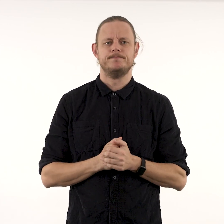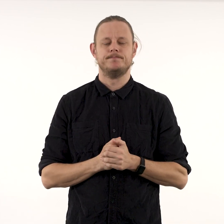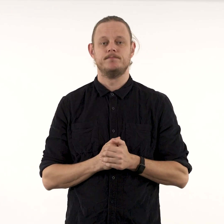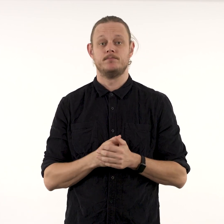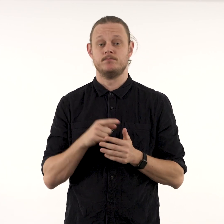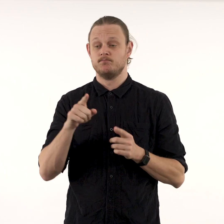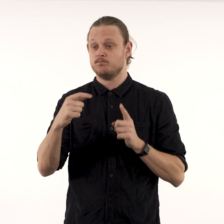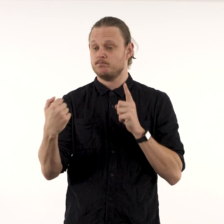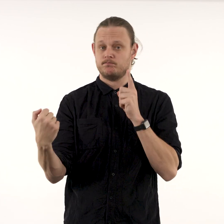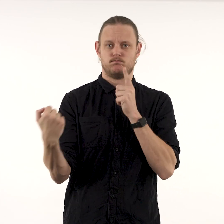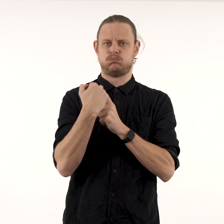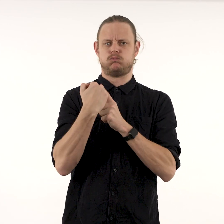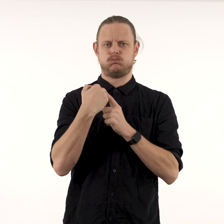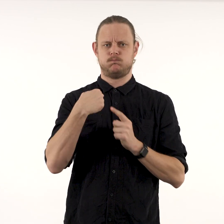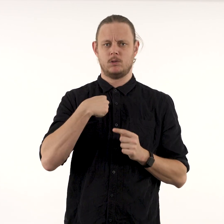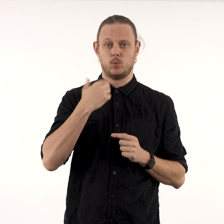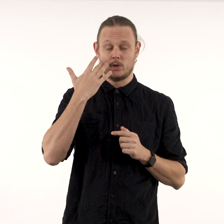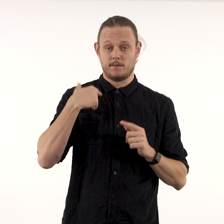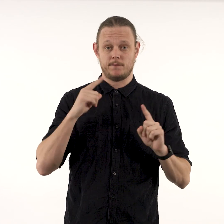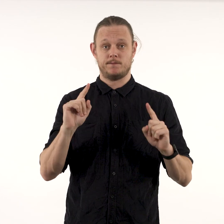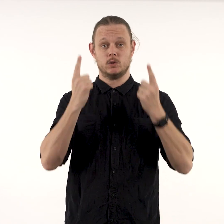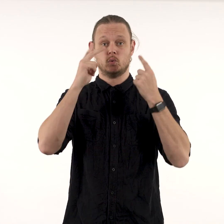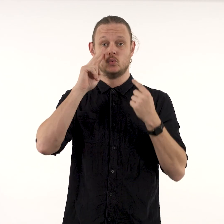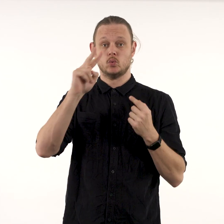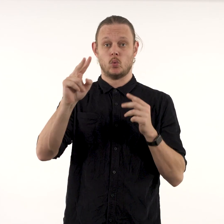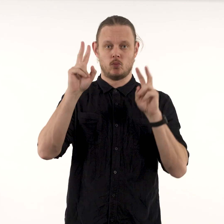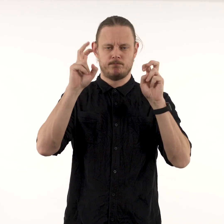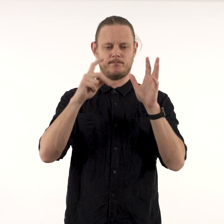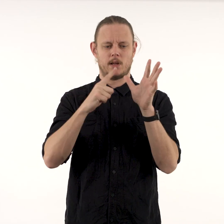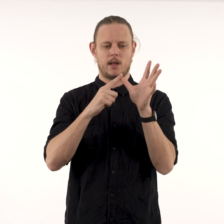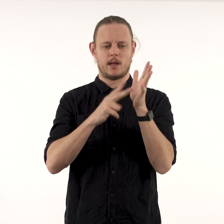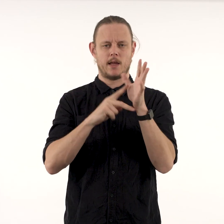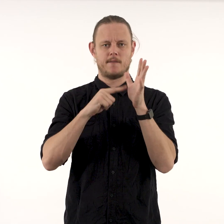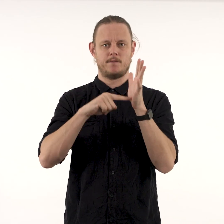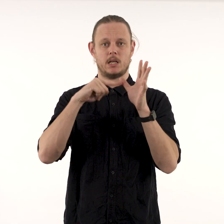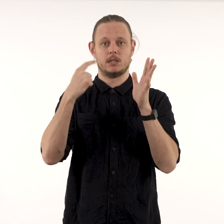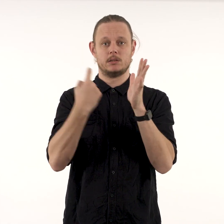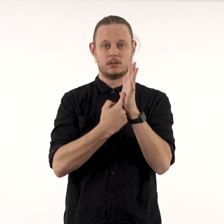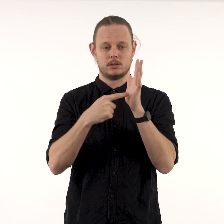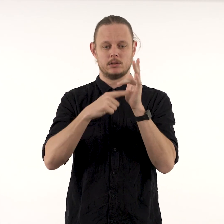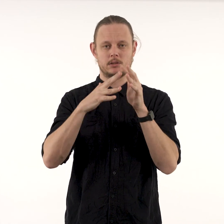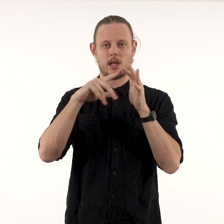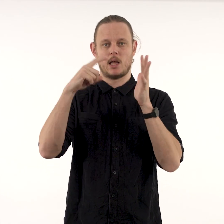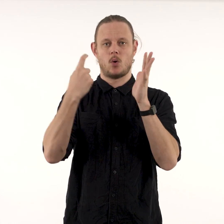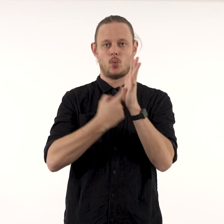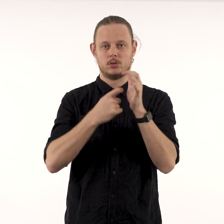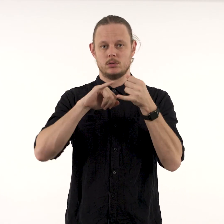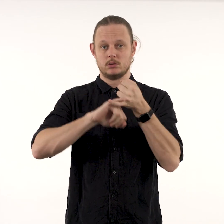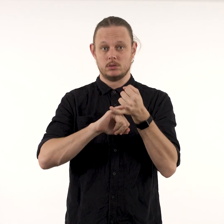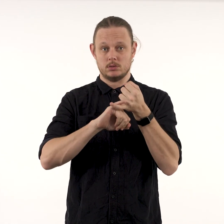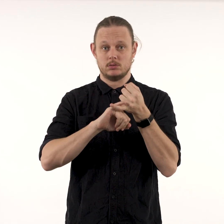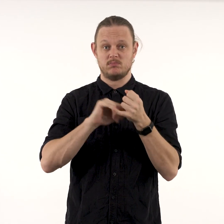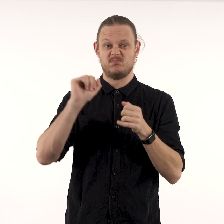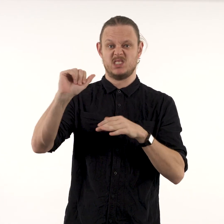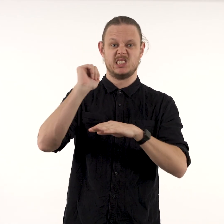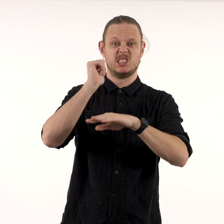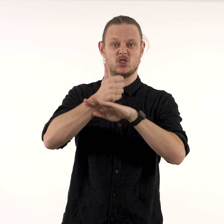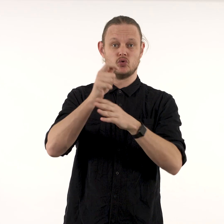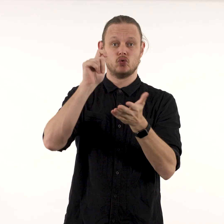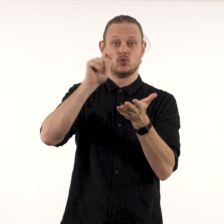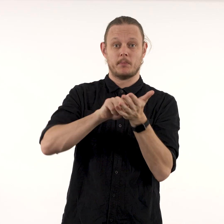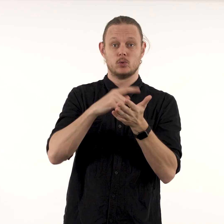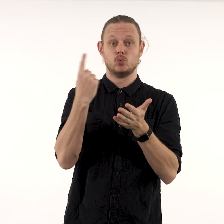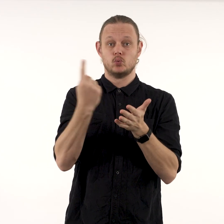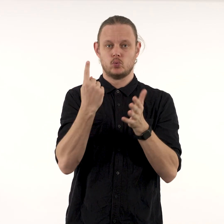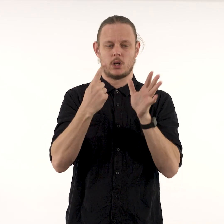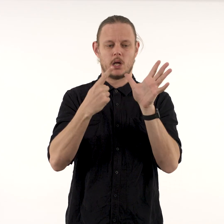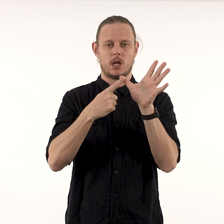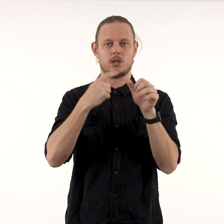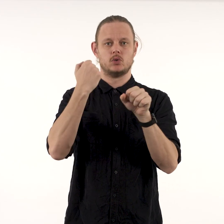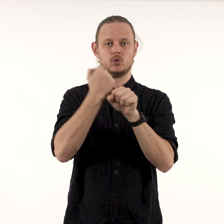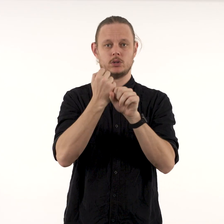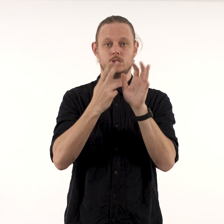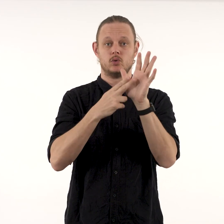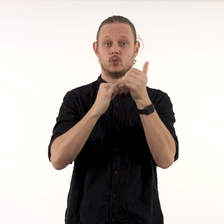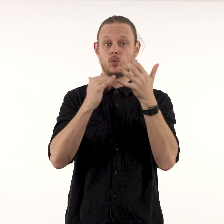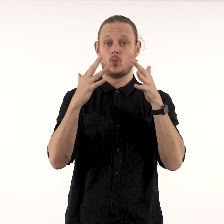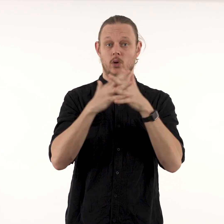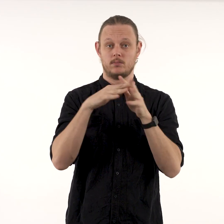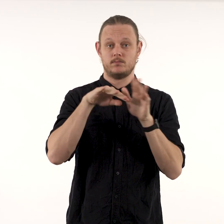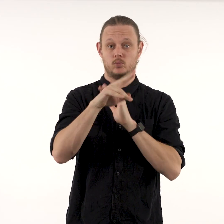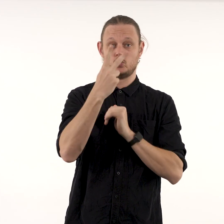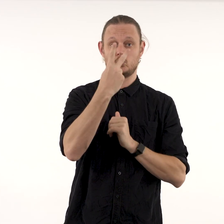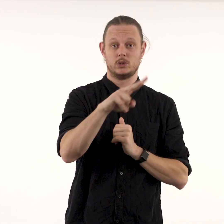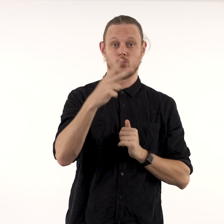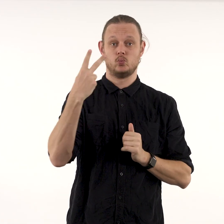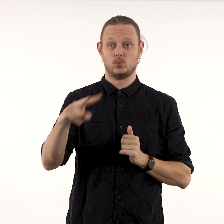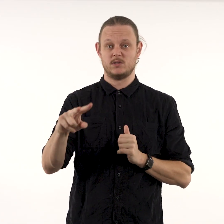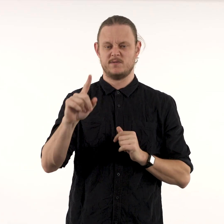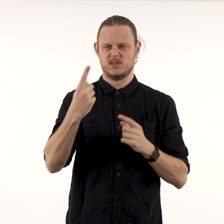'It really crystallised for me when I saw Avatar Towers, his installation commissioned by the Art Gallery of New South Wales in 2020.